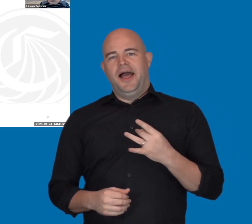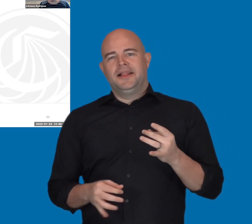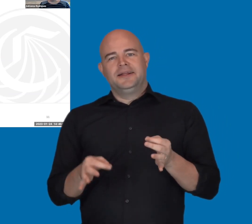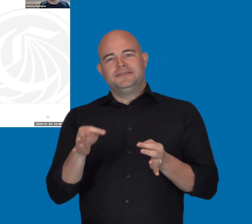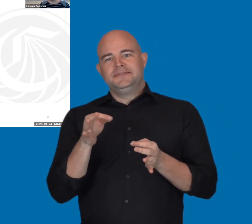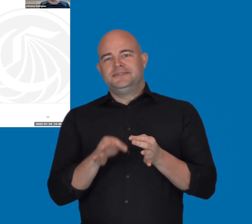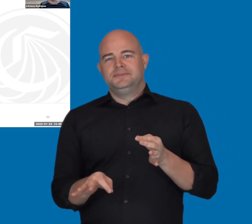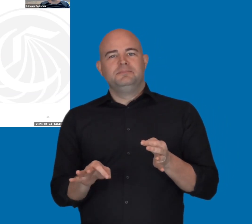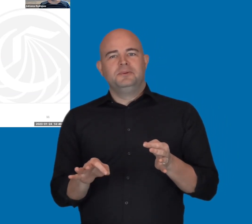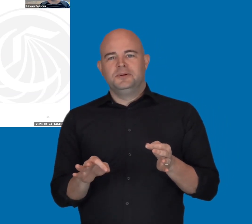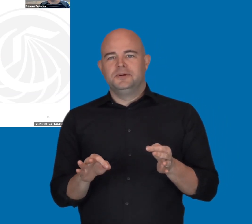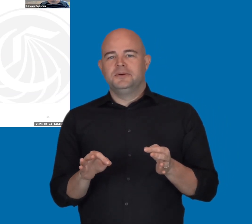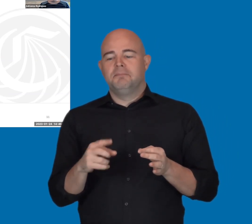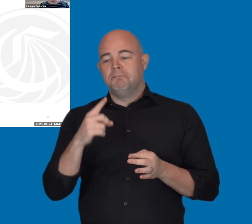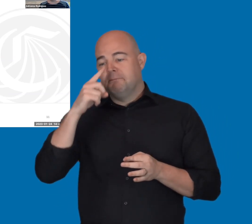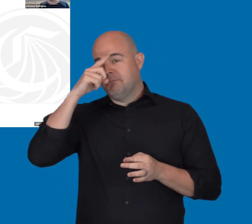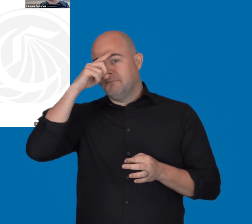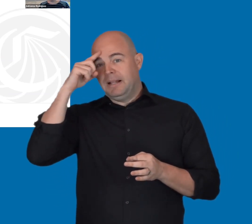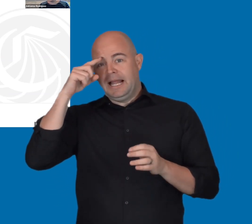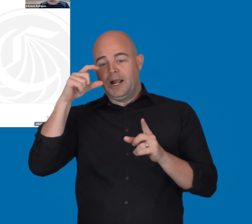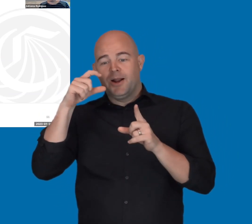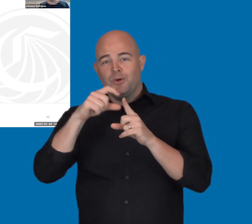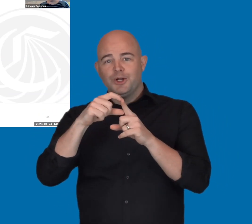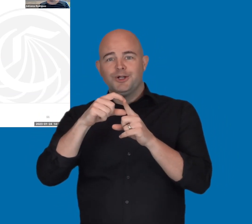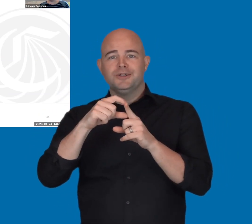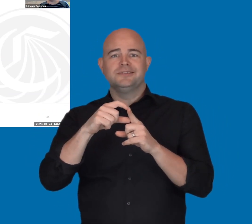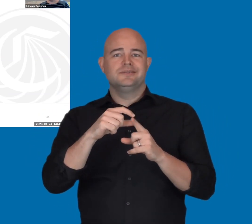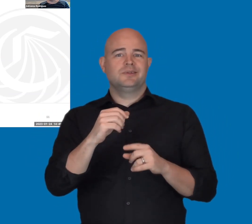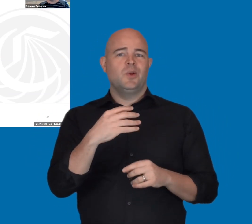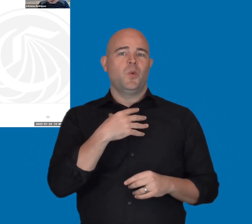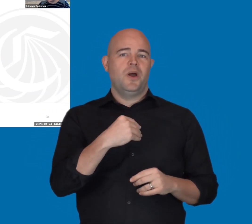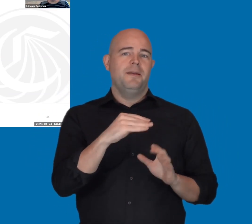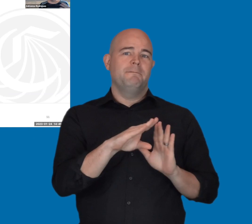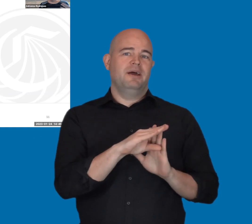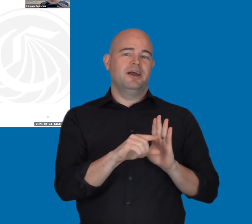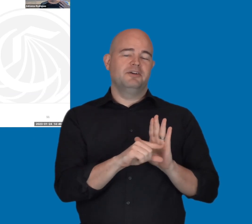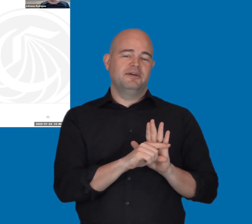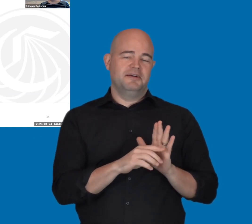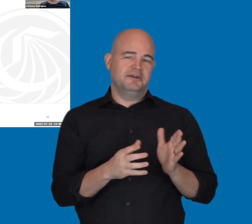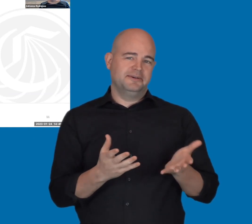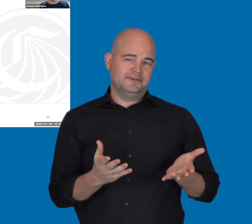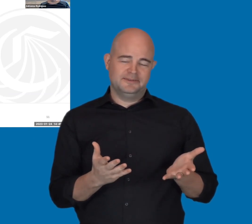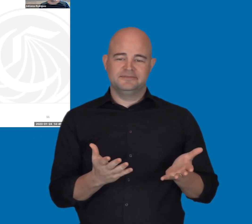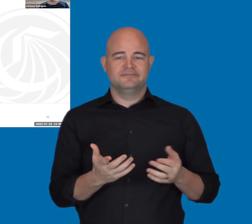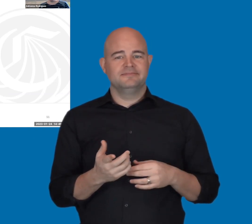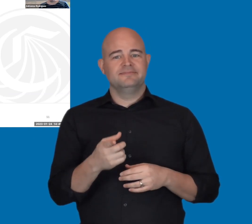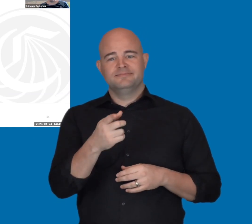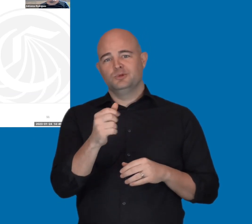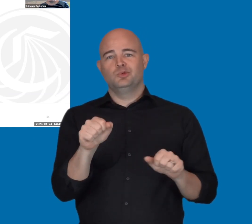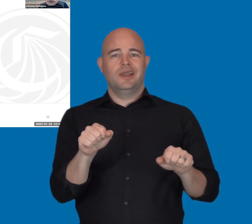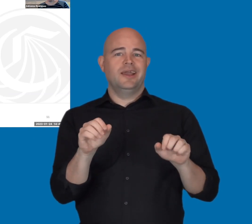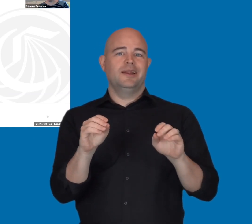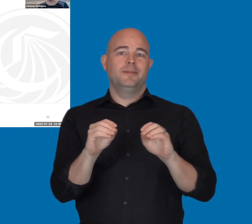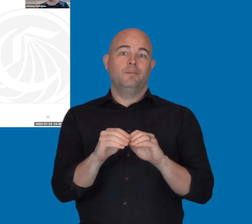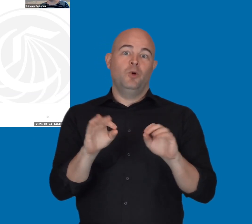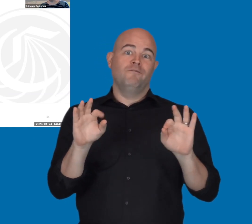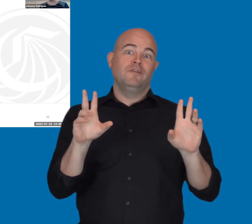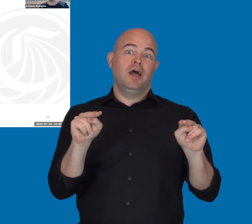I like a nice black text on a white background. You can get a little more fun than that if you'd like to.